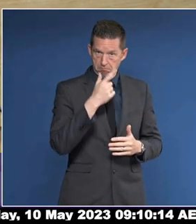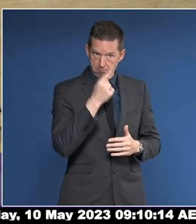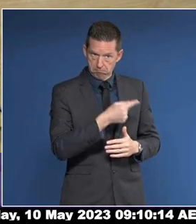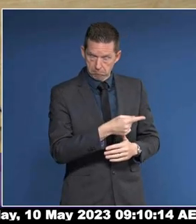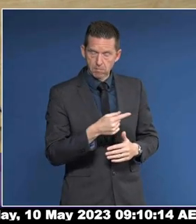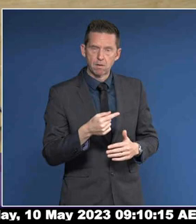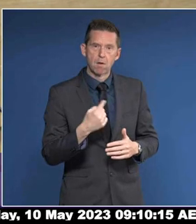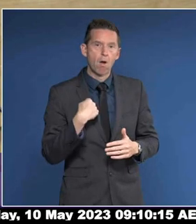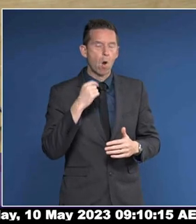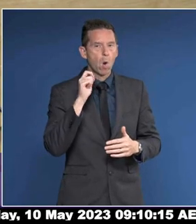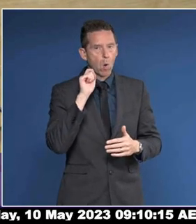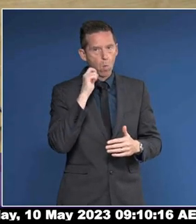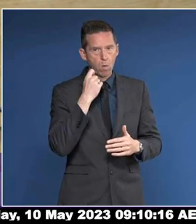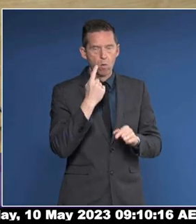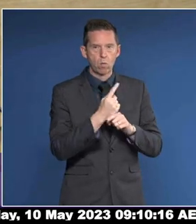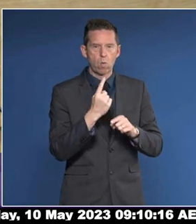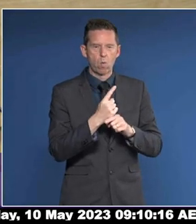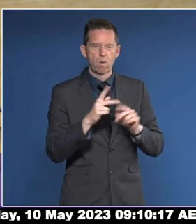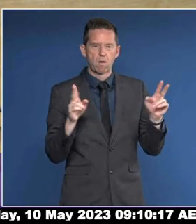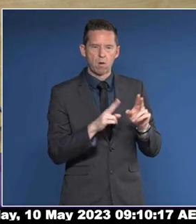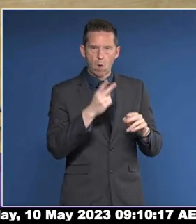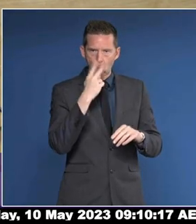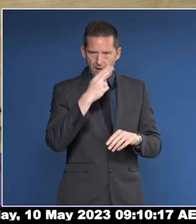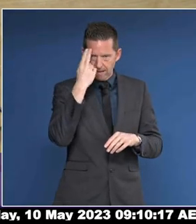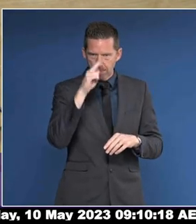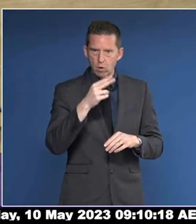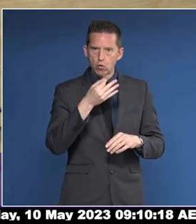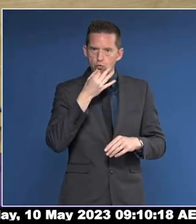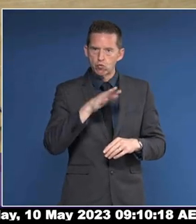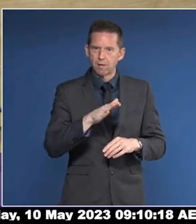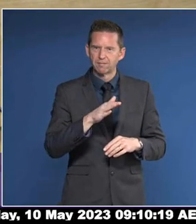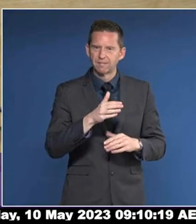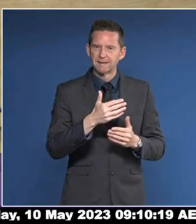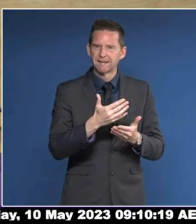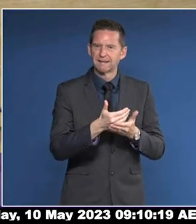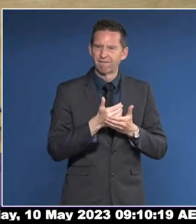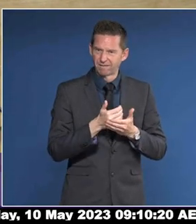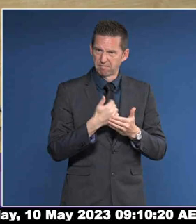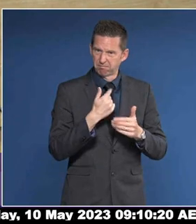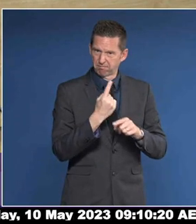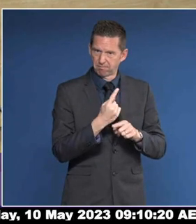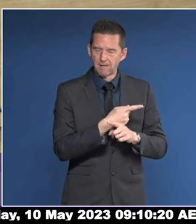department by its old name, Child Safety? Certainly. MS EASTMAN: So if I refer to Child Safety, I'm referring to the